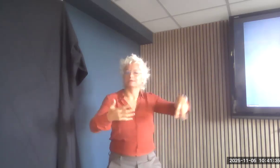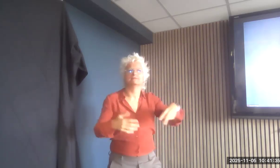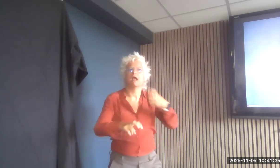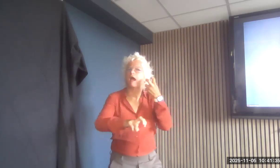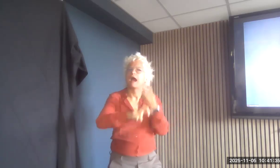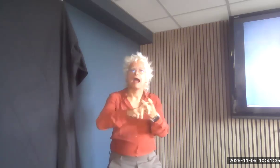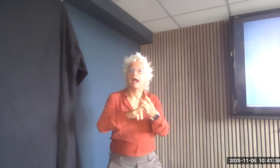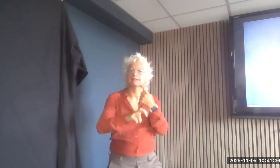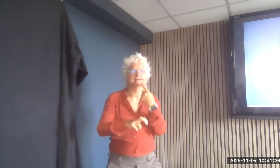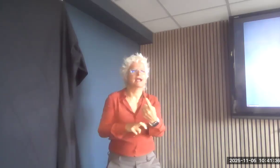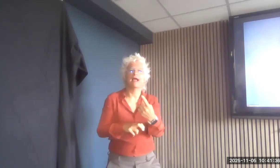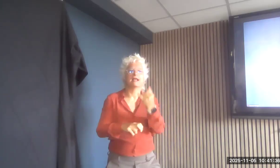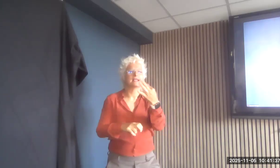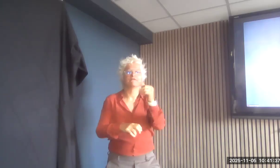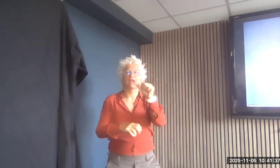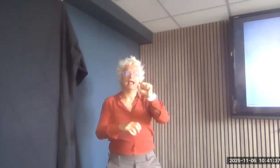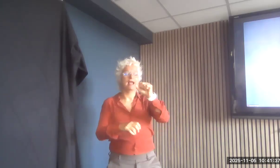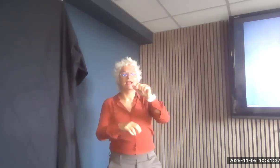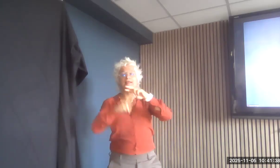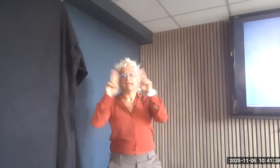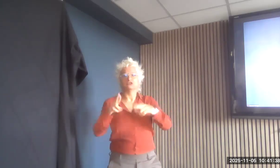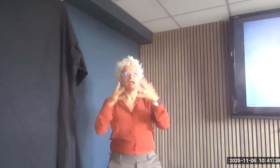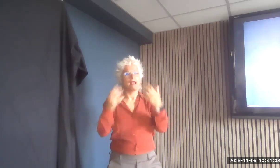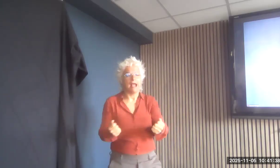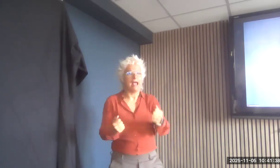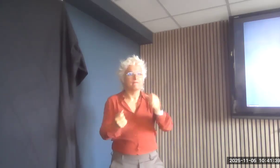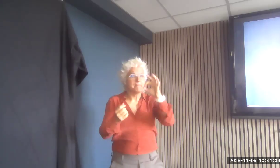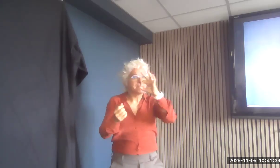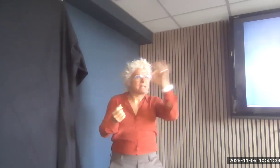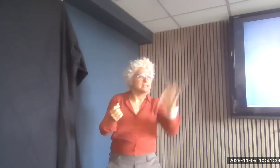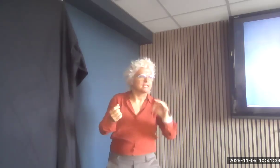Secondly, I think it's very, very hard to say.